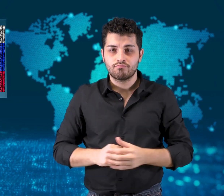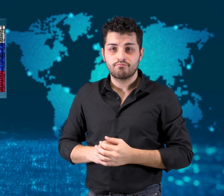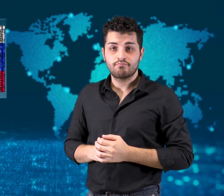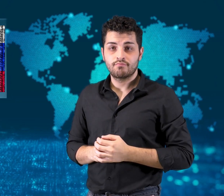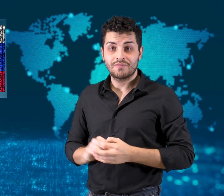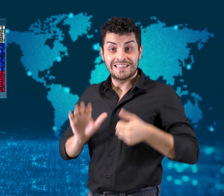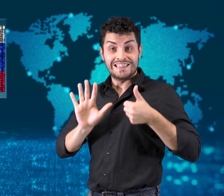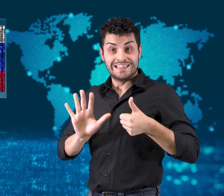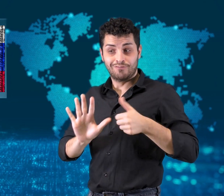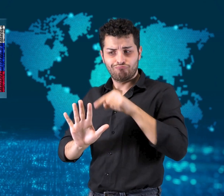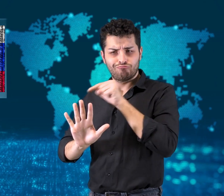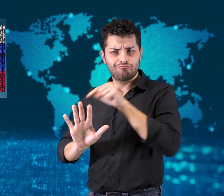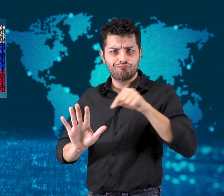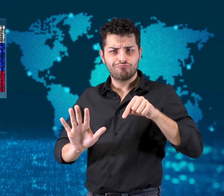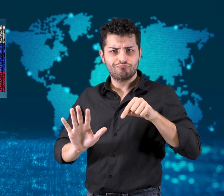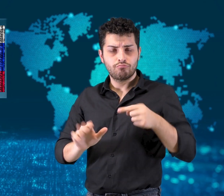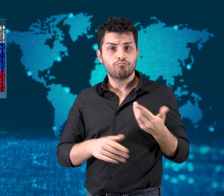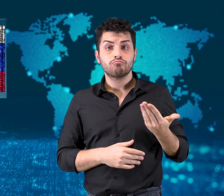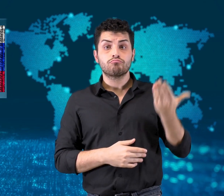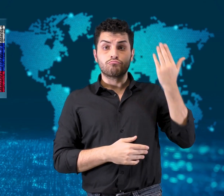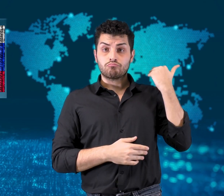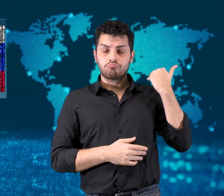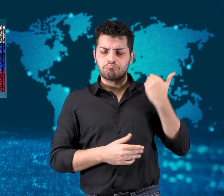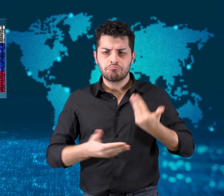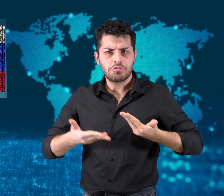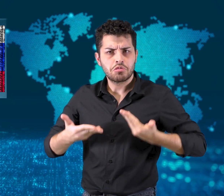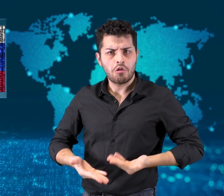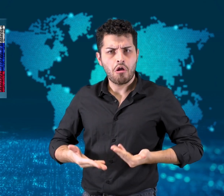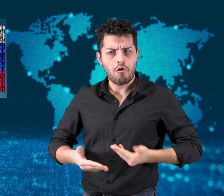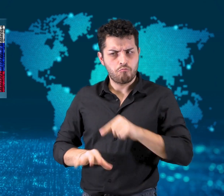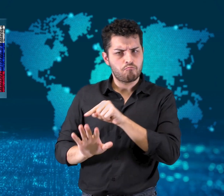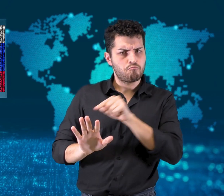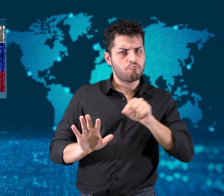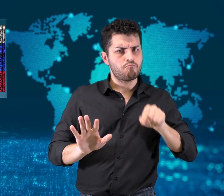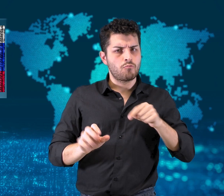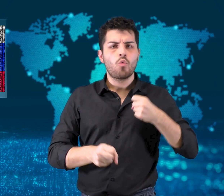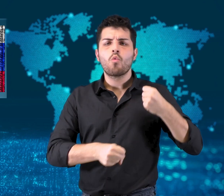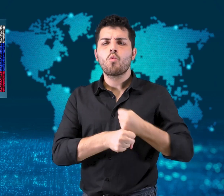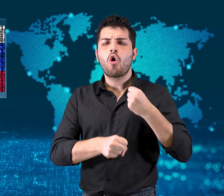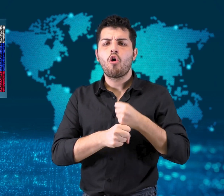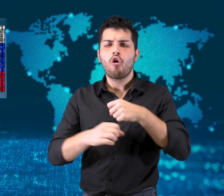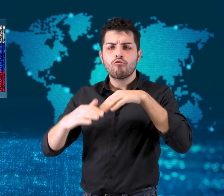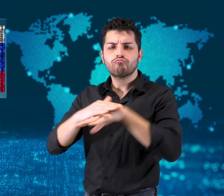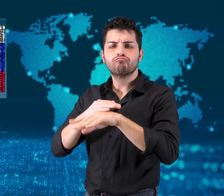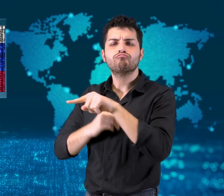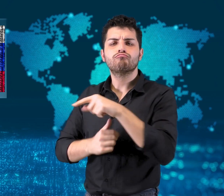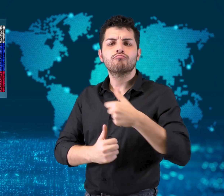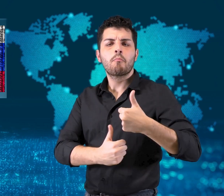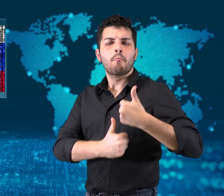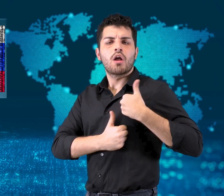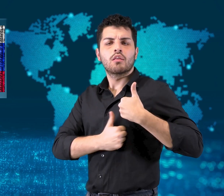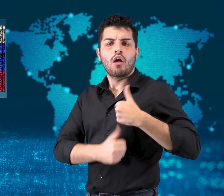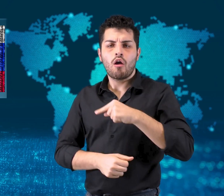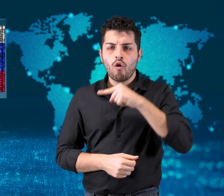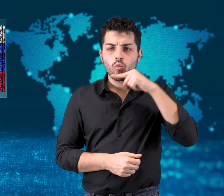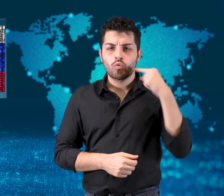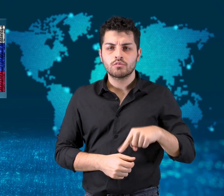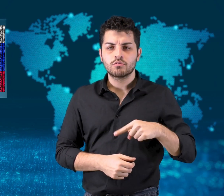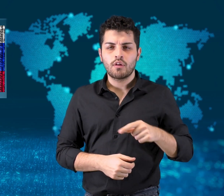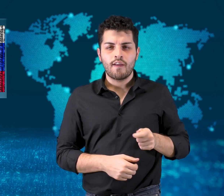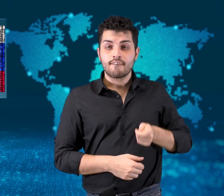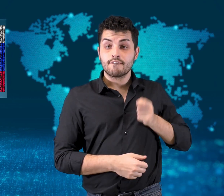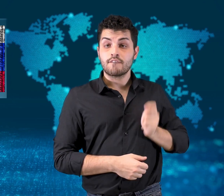All six people are current or former officers in the Russian